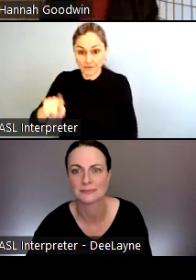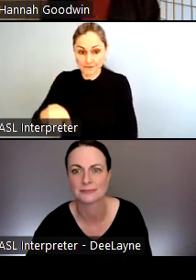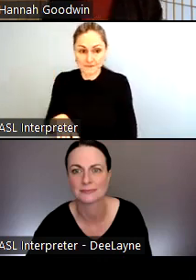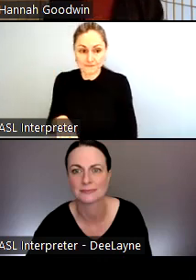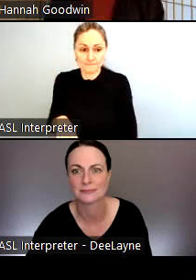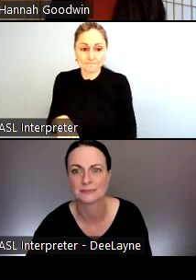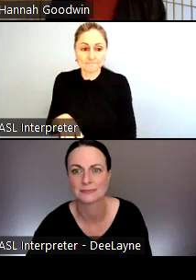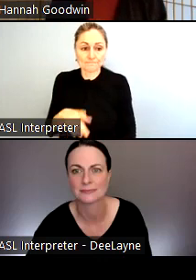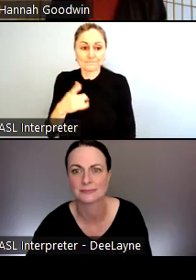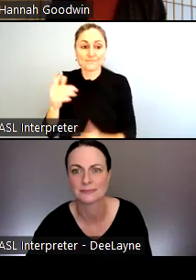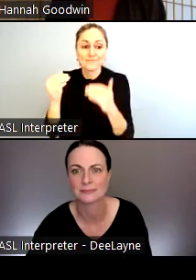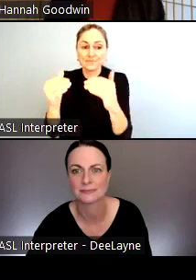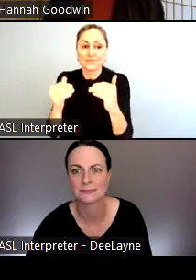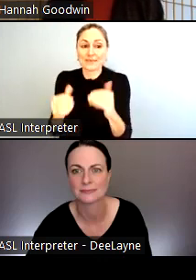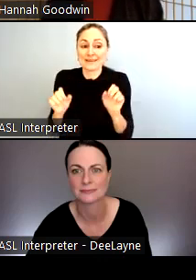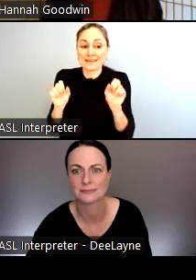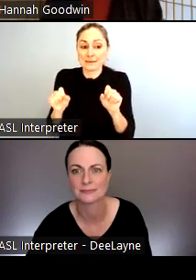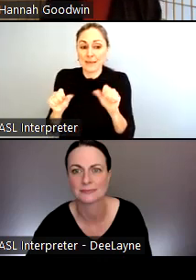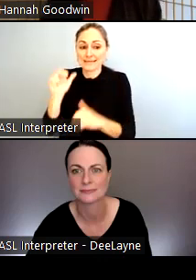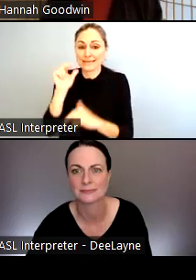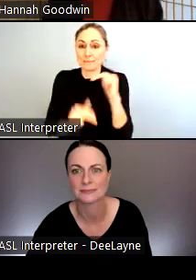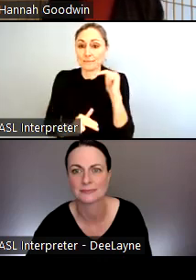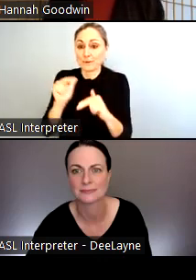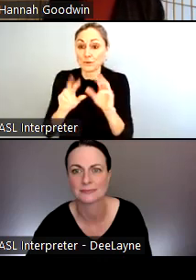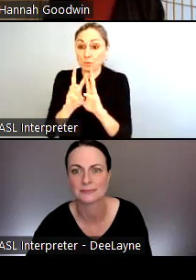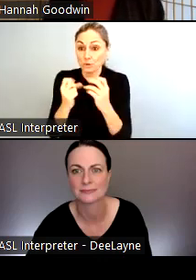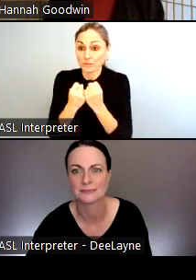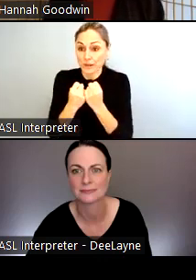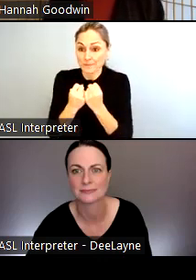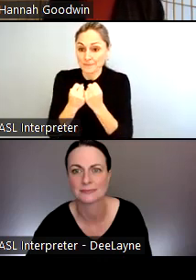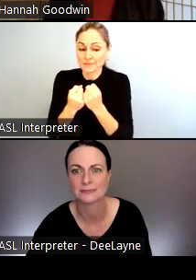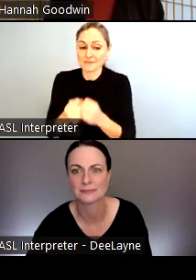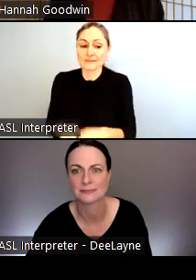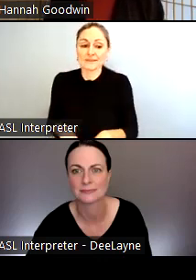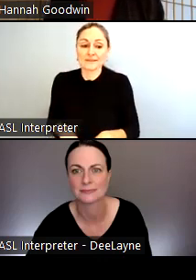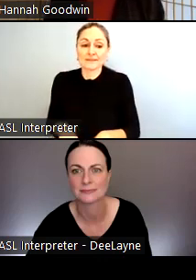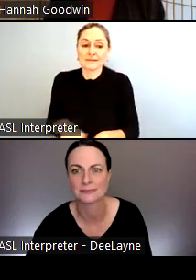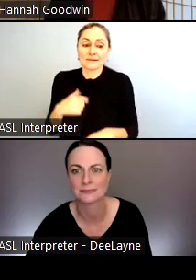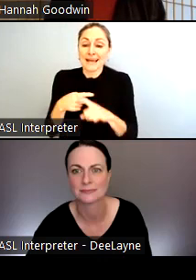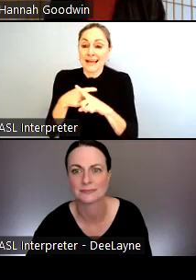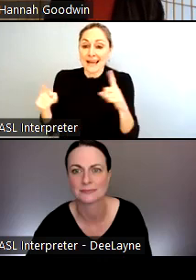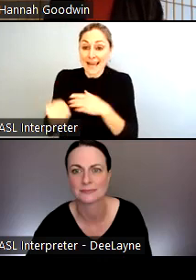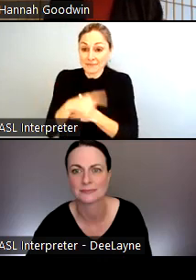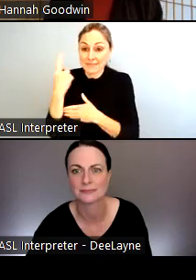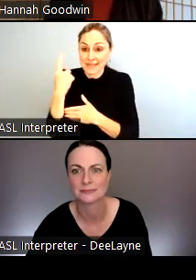Capacity building workshops. Capacity building workshops are half days or full days.